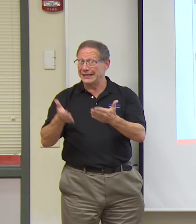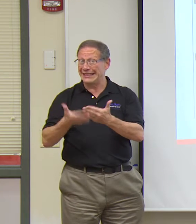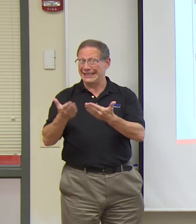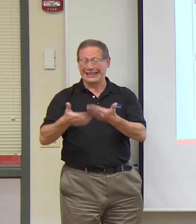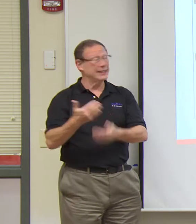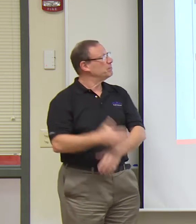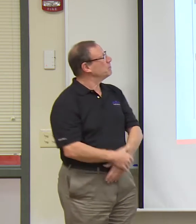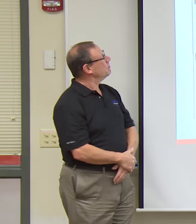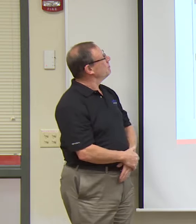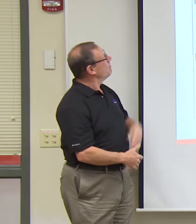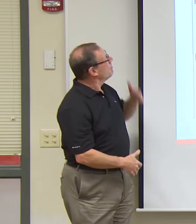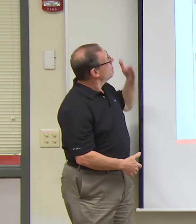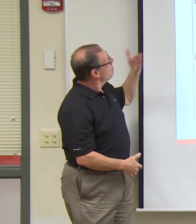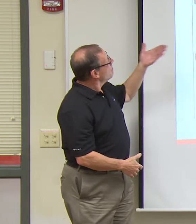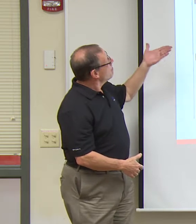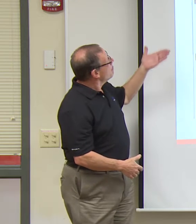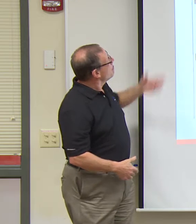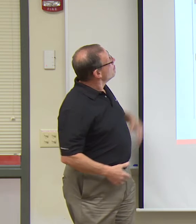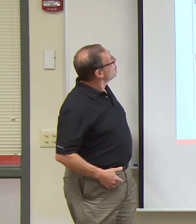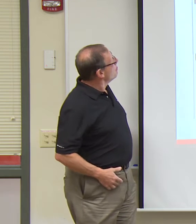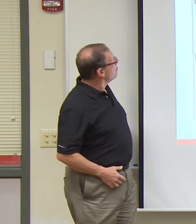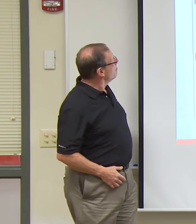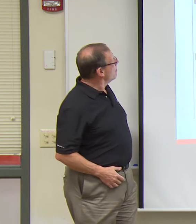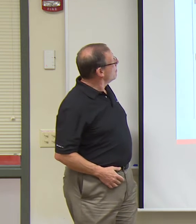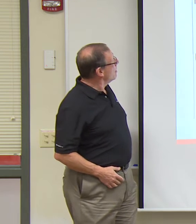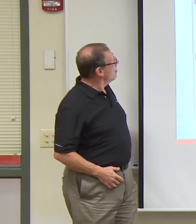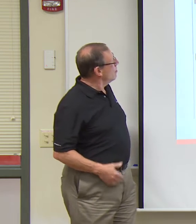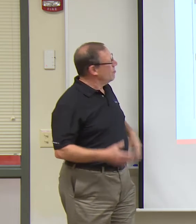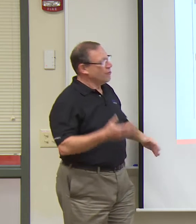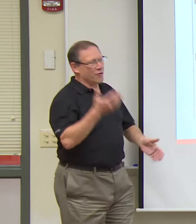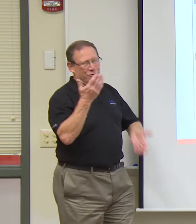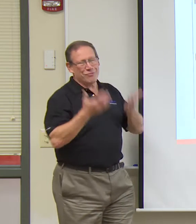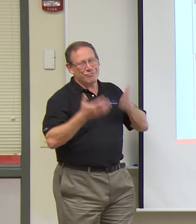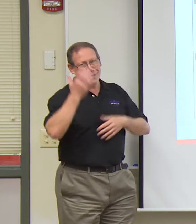So, this is the home page that you're probably all familiar with.